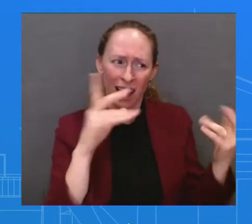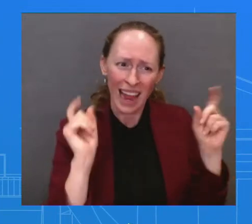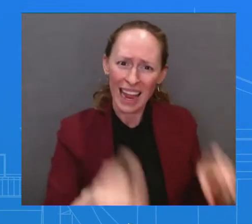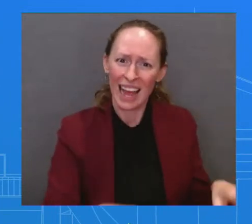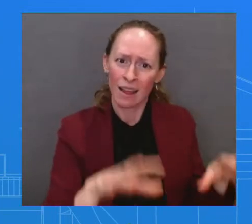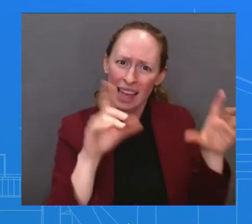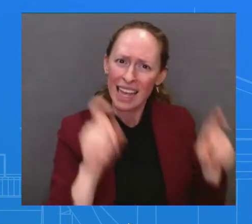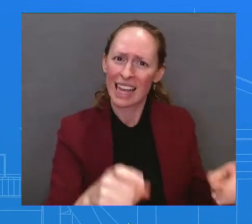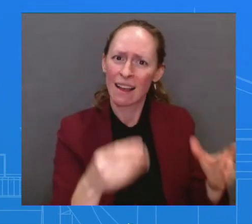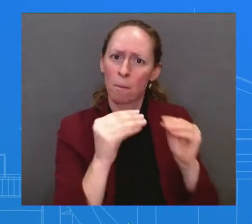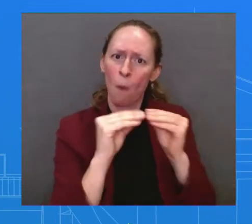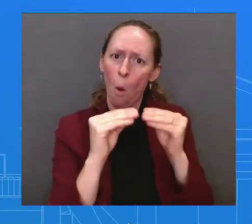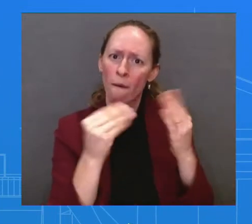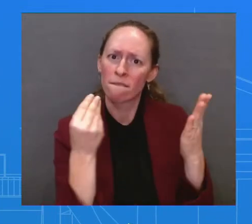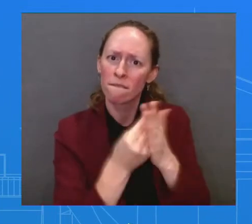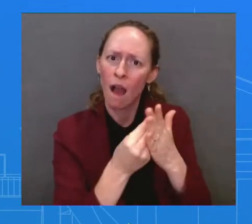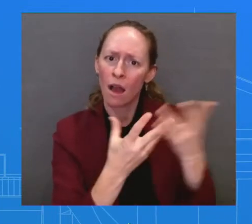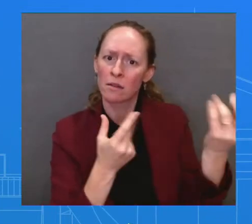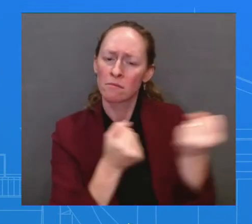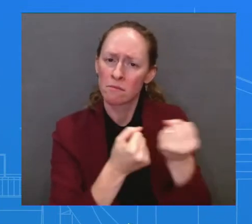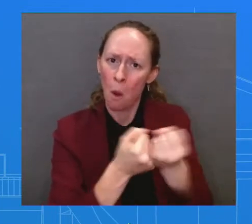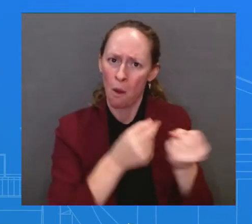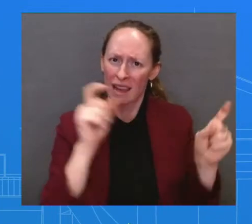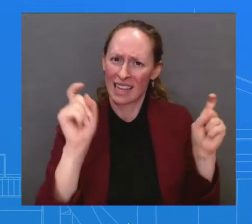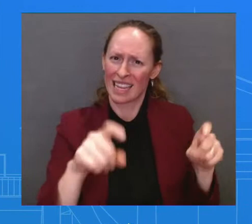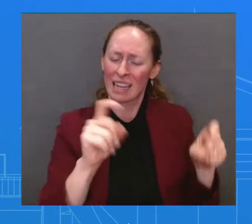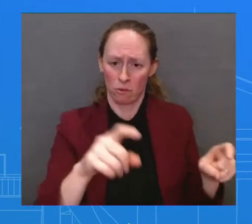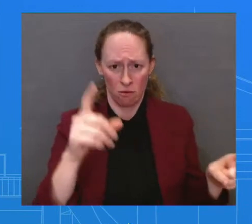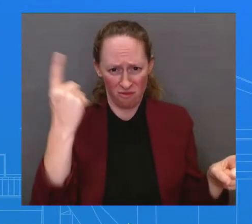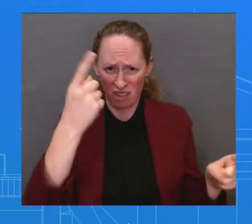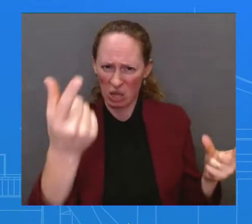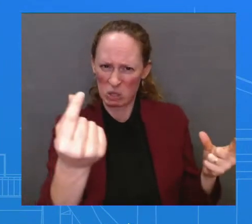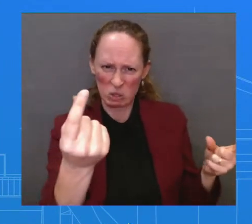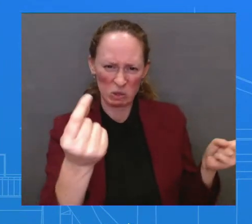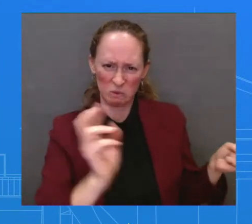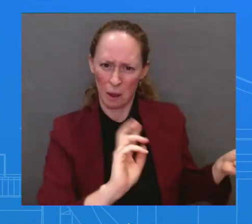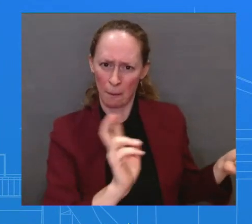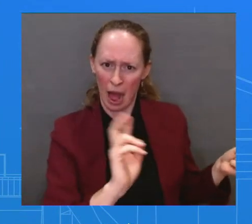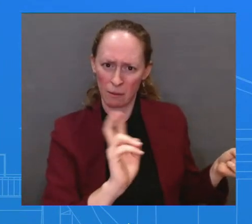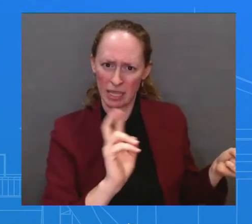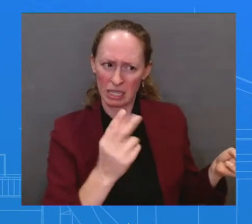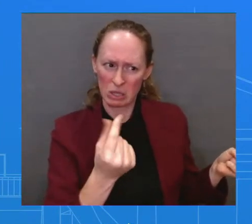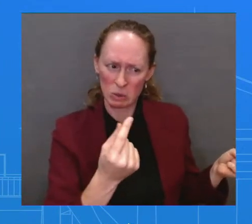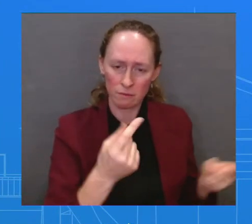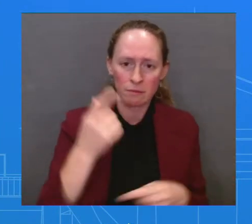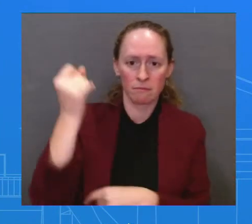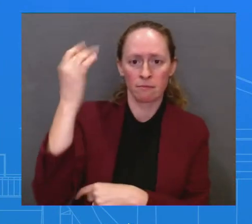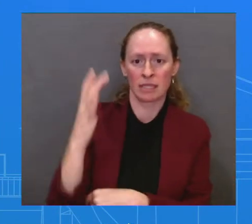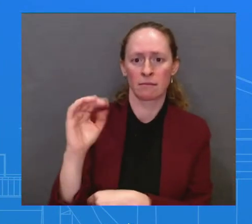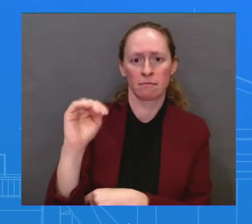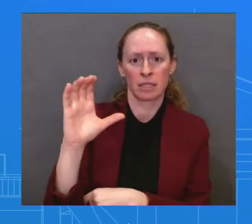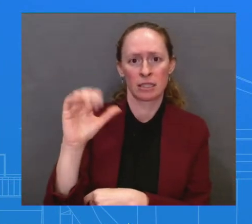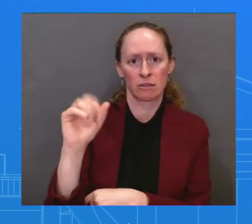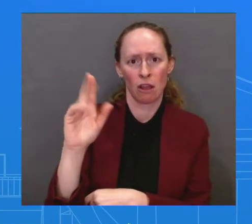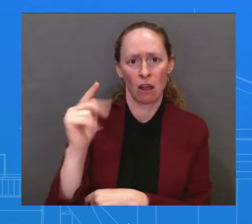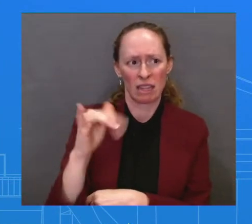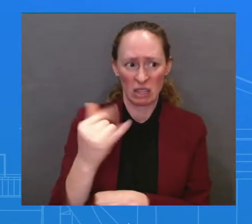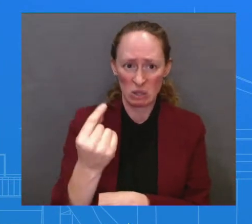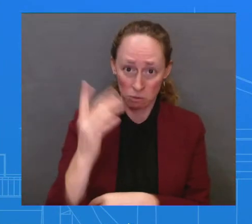And then, what is your response to Speaker McCarthy today? Mr. Sullivan: I'm not going to get into a debate with Speaker McCarthy from the podium. I would say that Speaker McCarthy